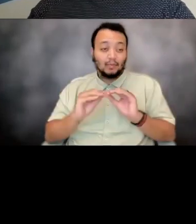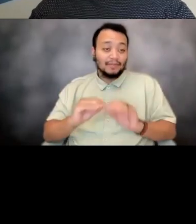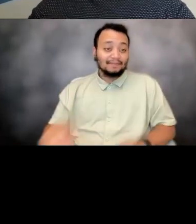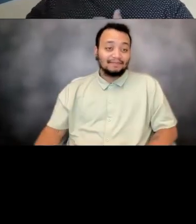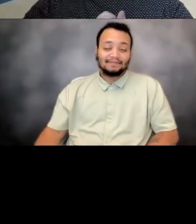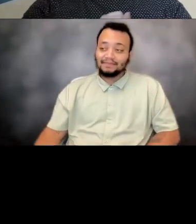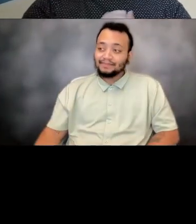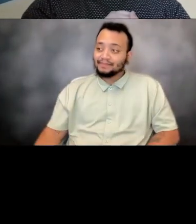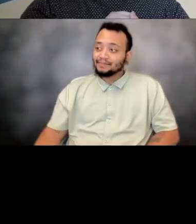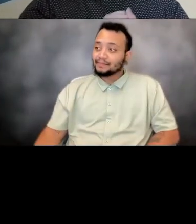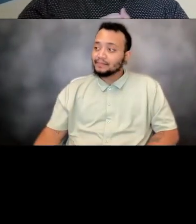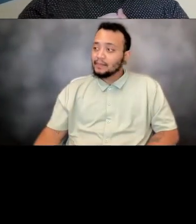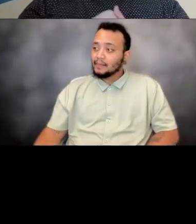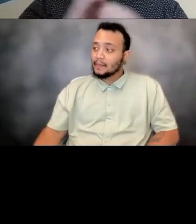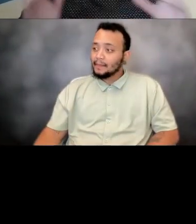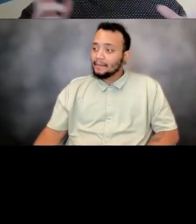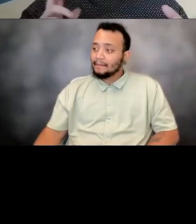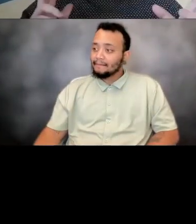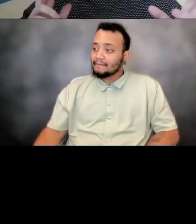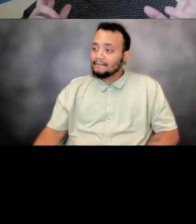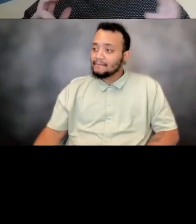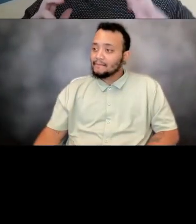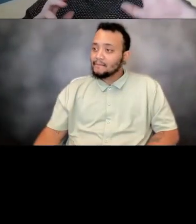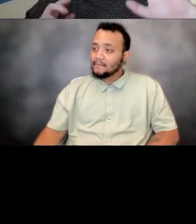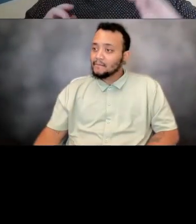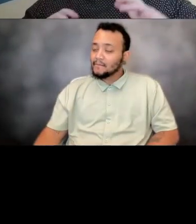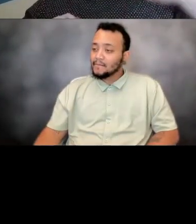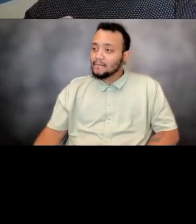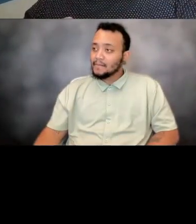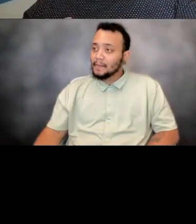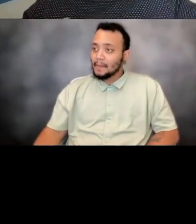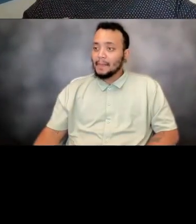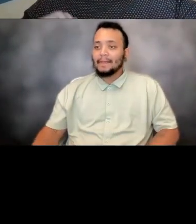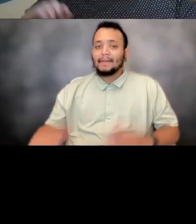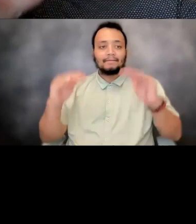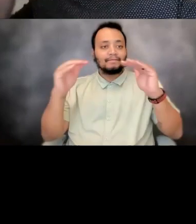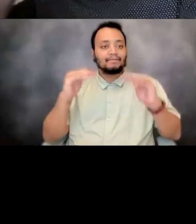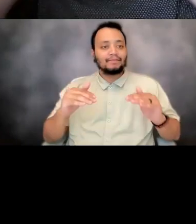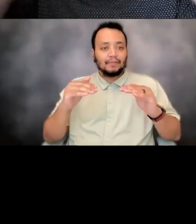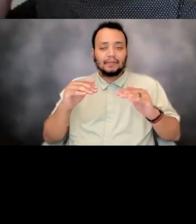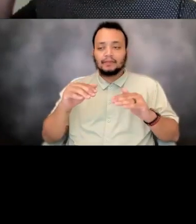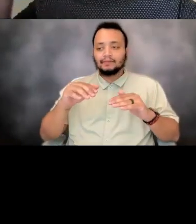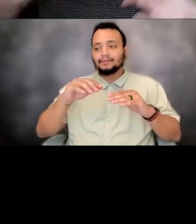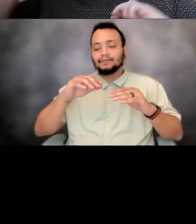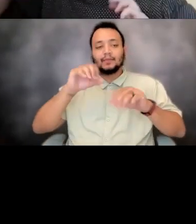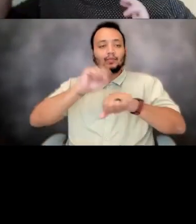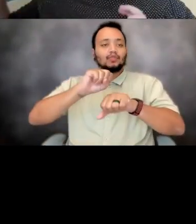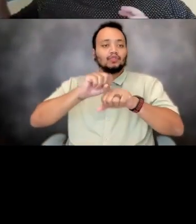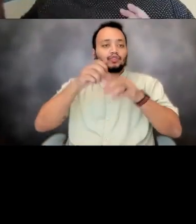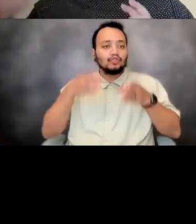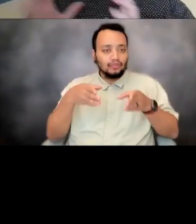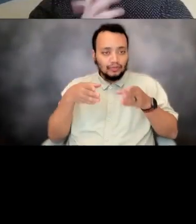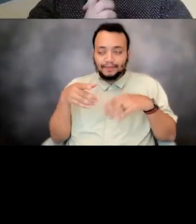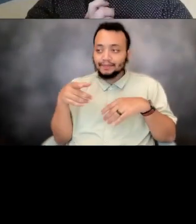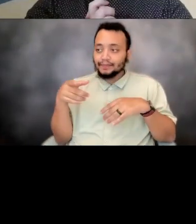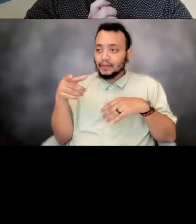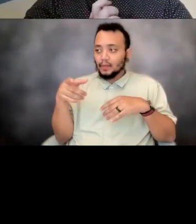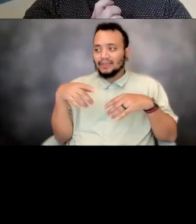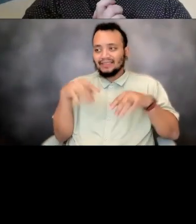Providers, a little bit similarly, still we're hearing from the coasts and the Northeast more.